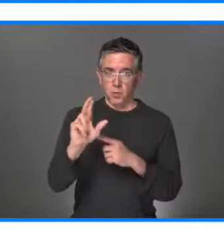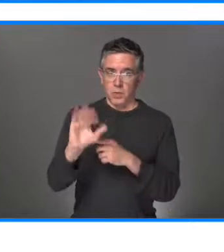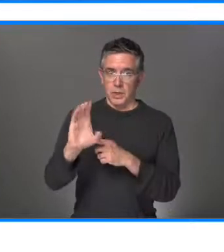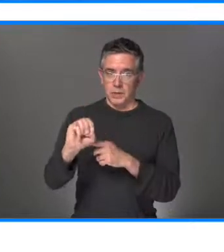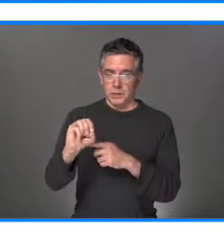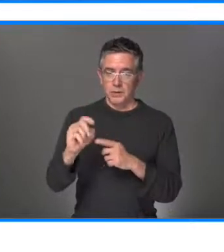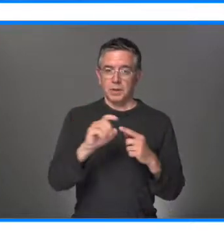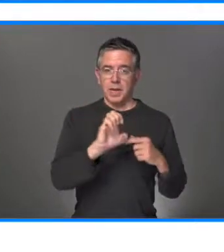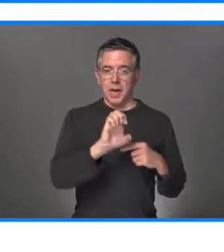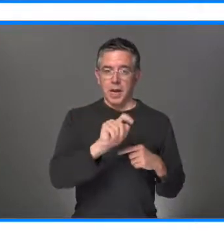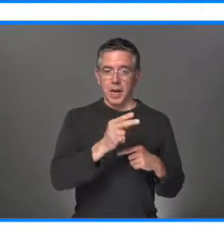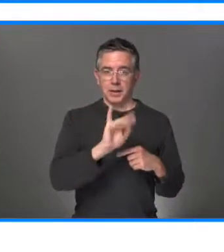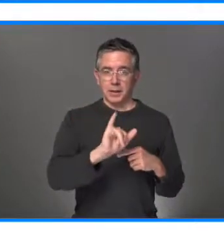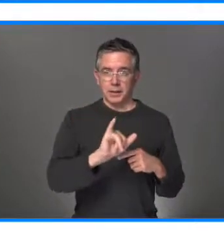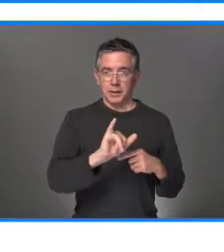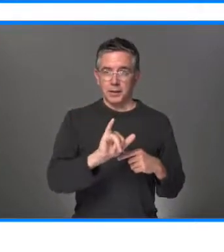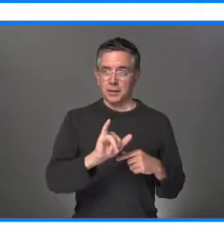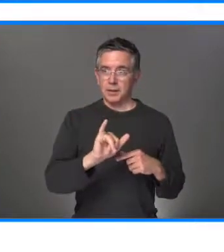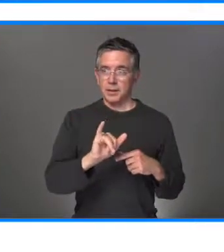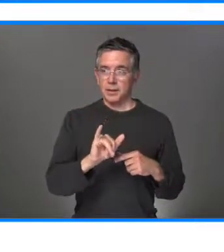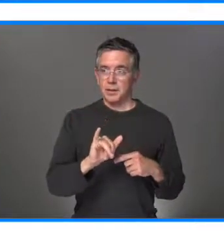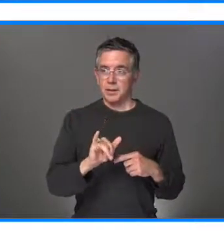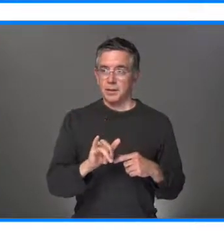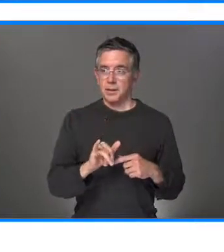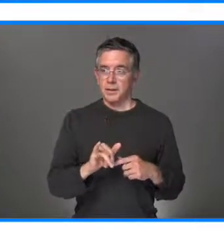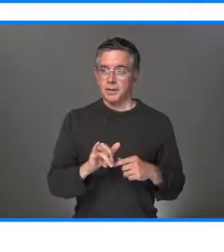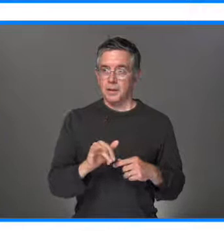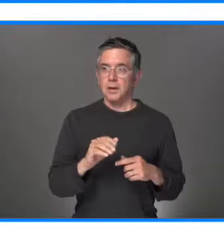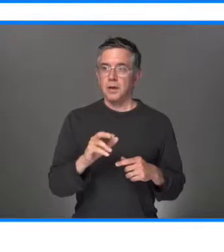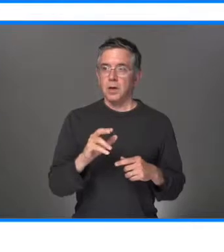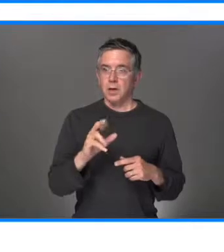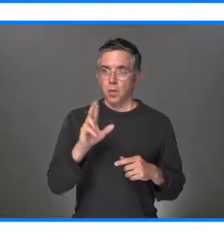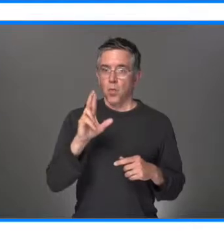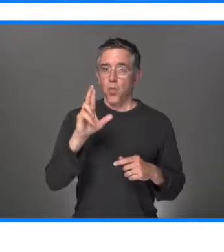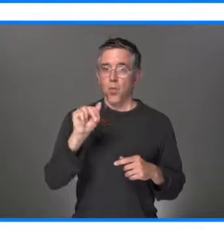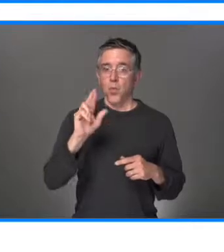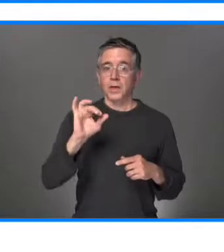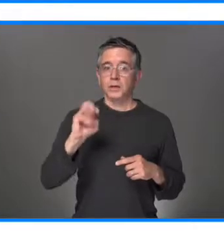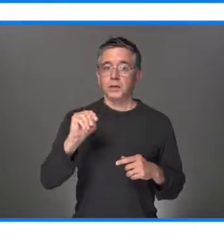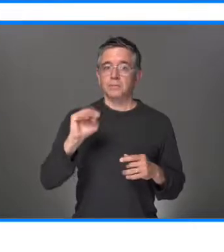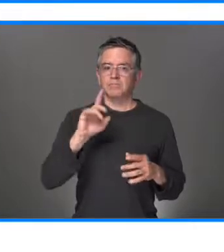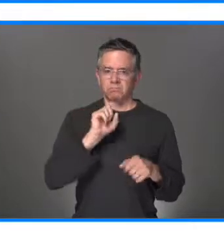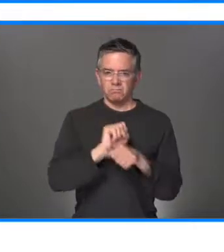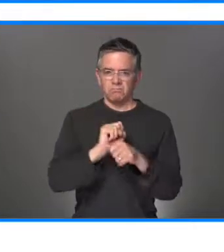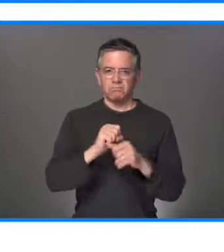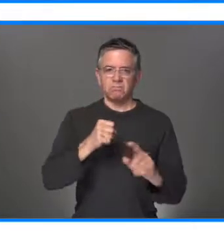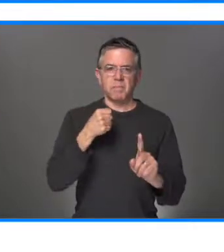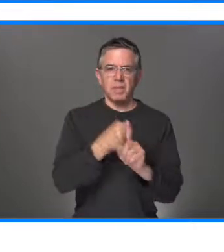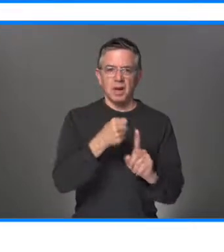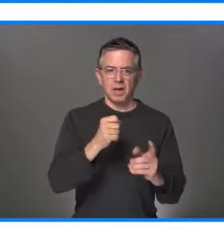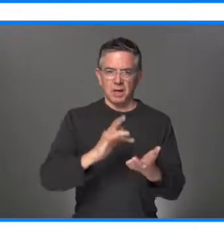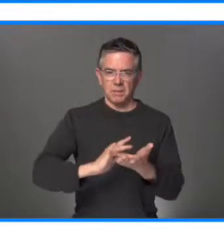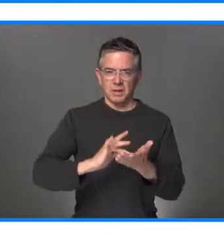have real and unjust impacts on healthcare and health. So it's important that we pay attention to,